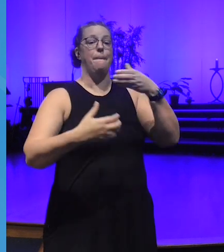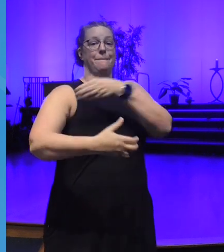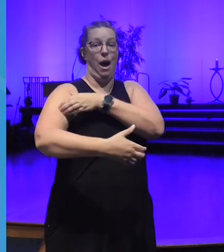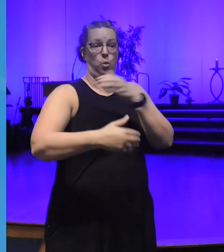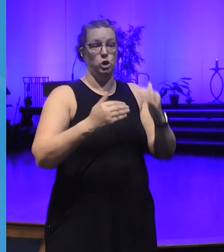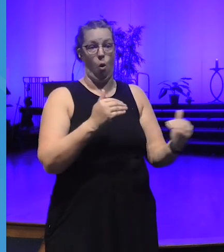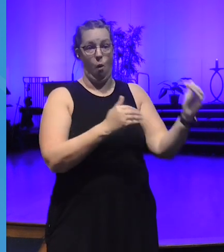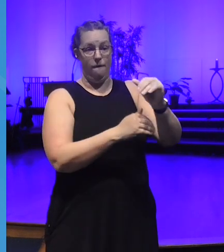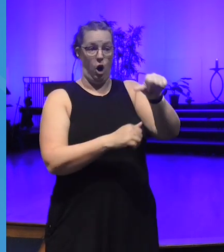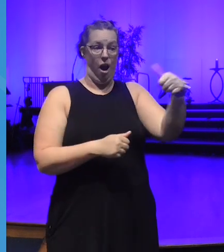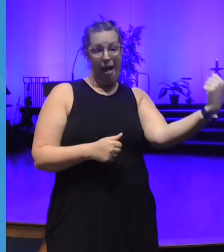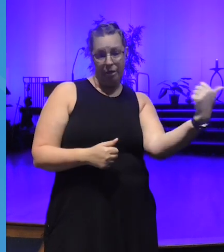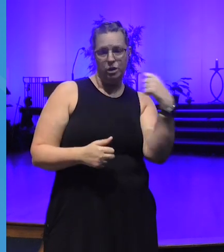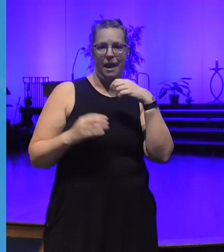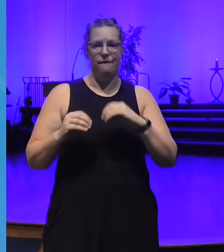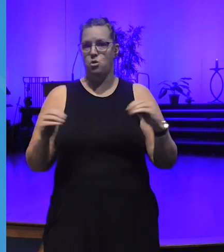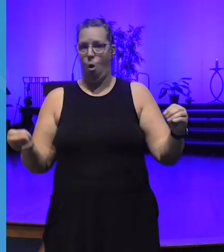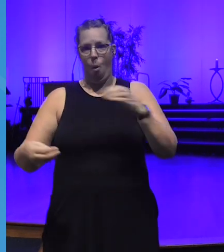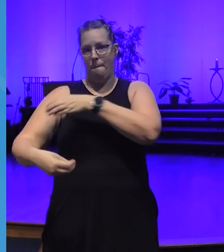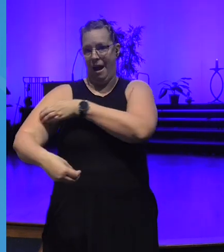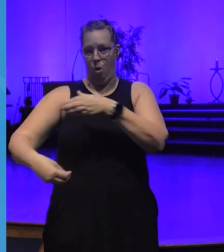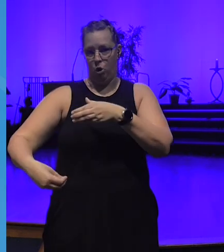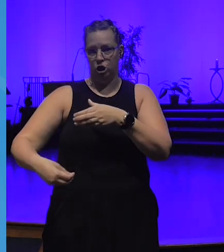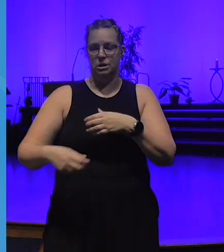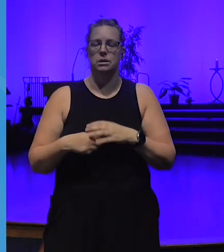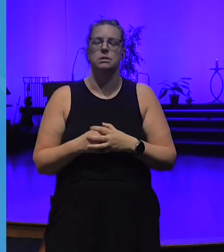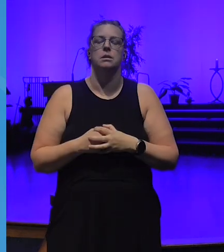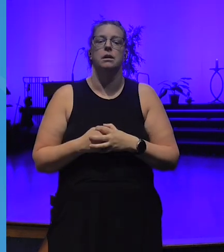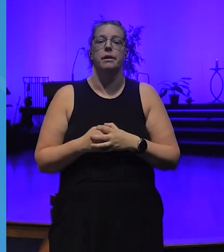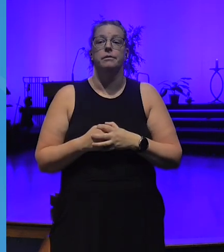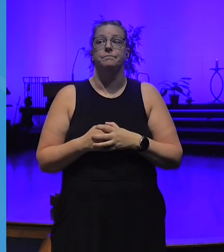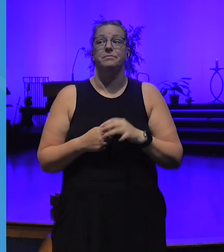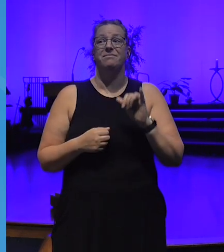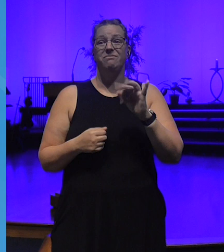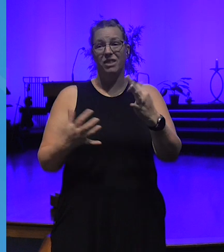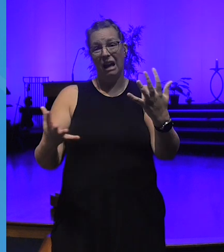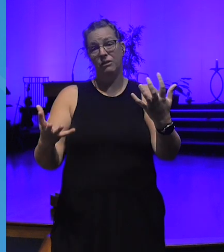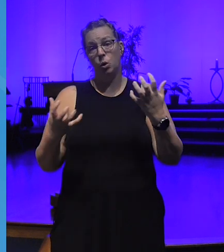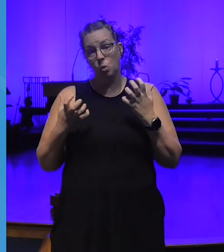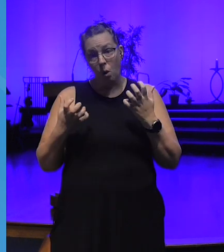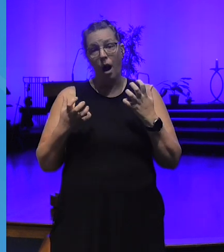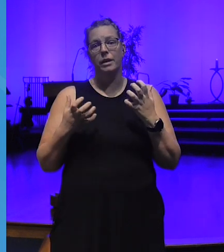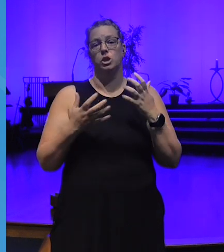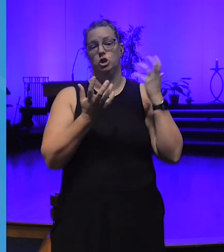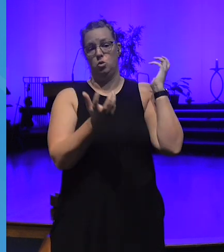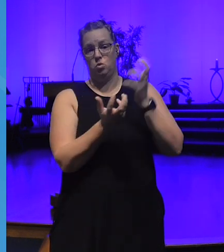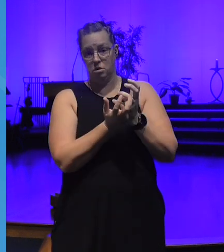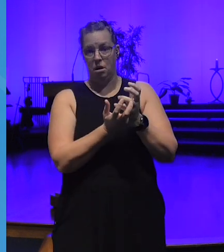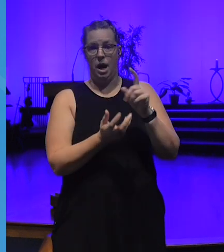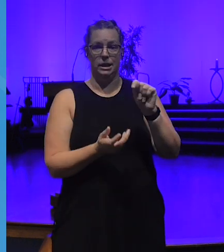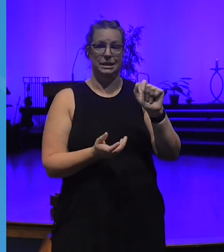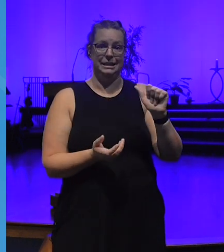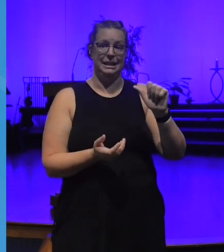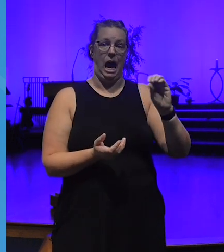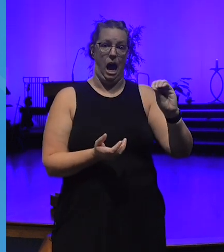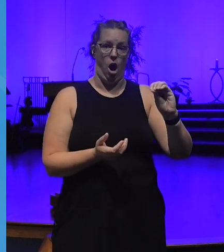work will create nothing that endures if you want to Accord with the da just do your job then let